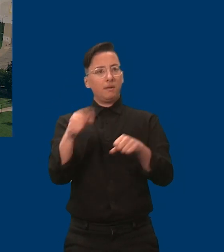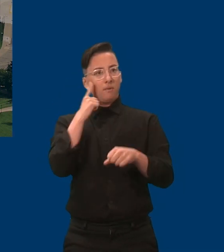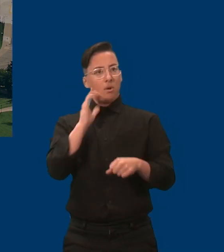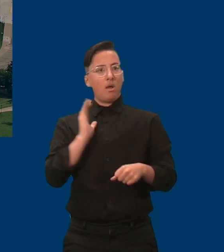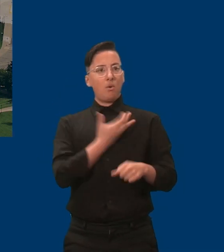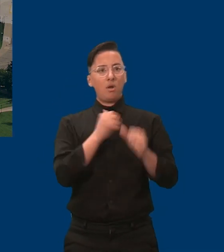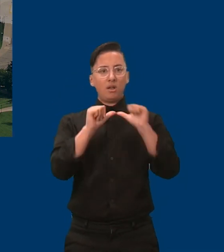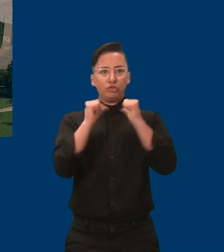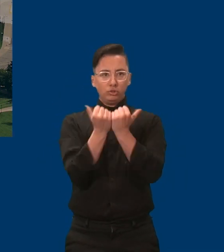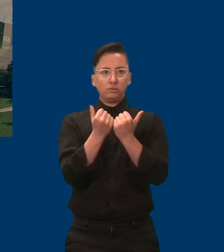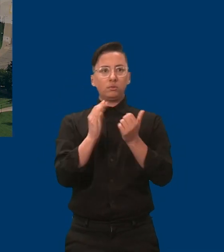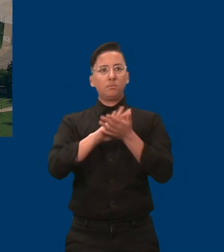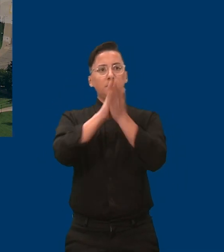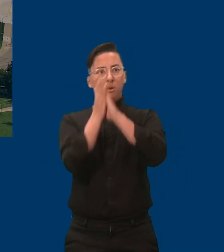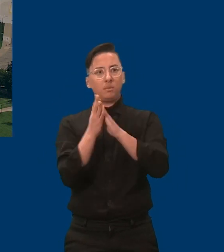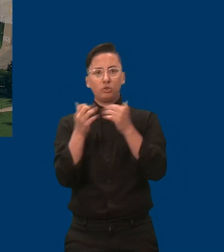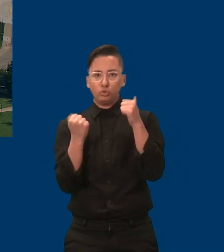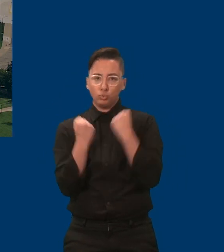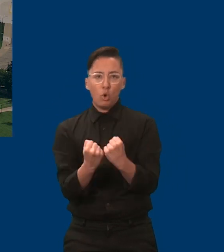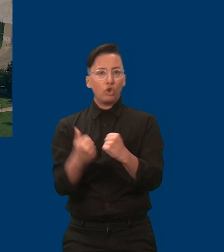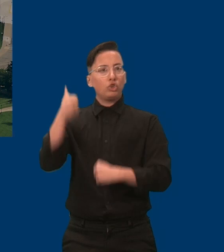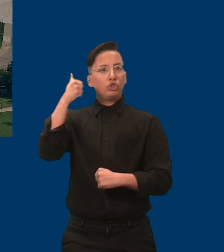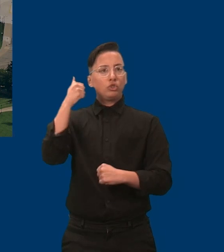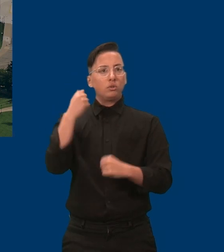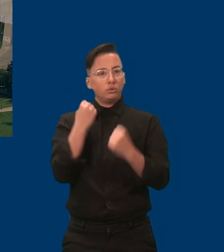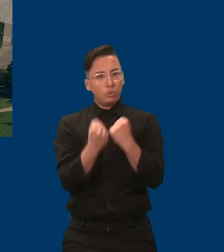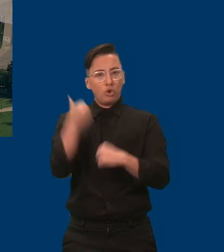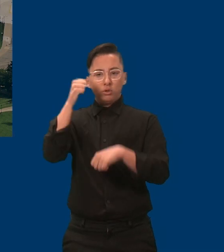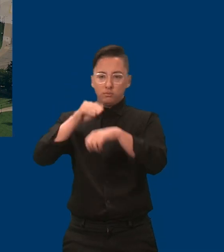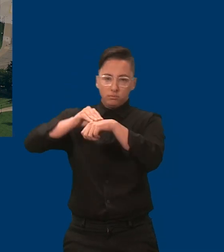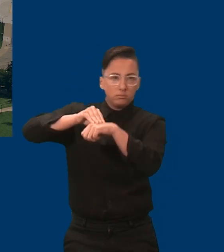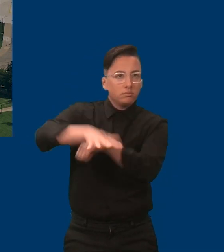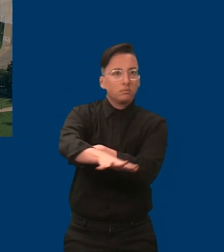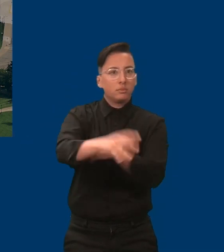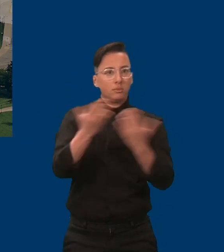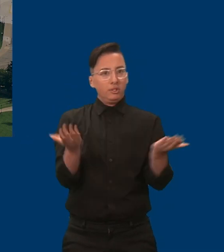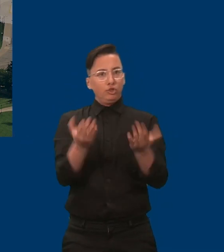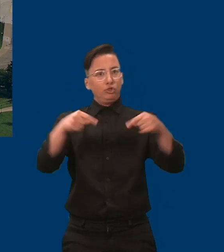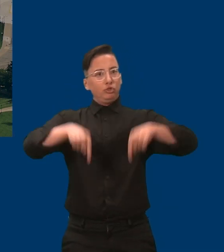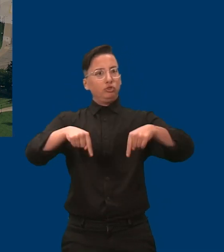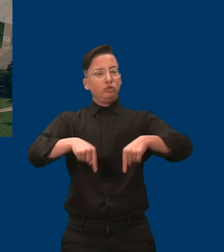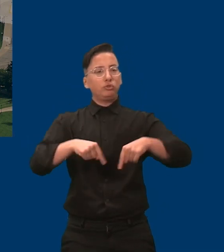influential advocate in our state agencies, and at the state legislature.